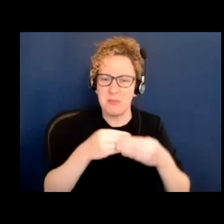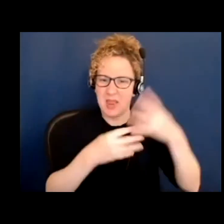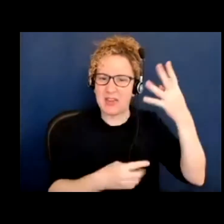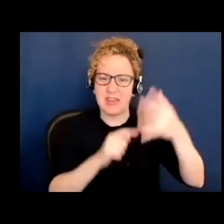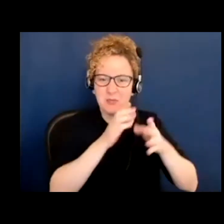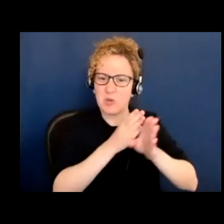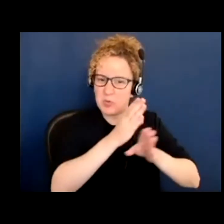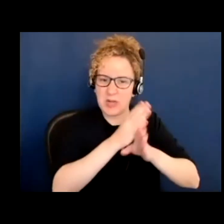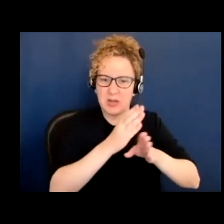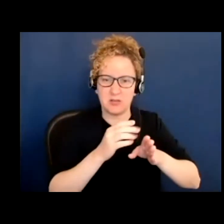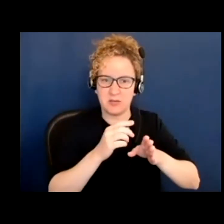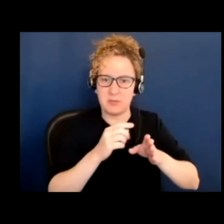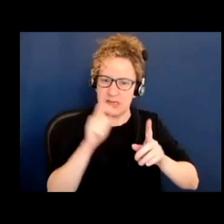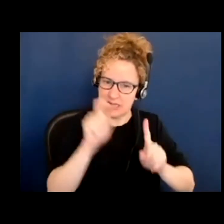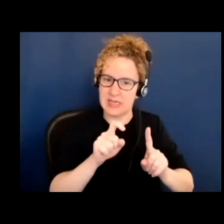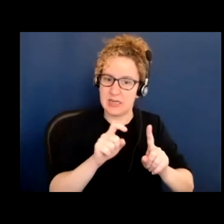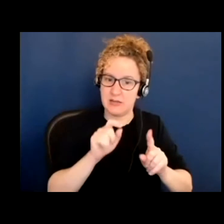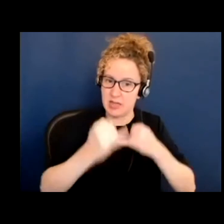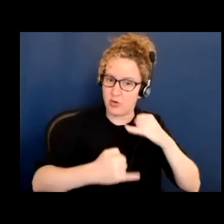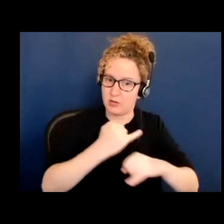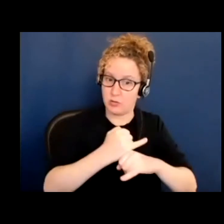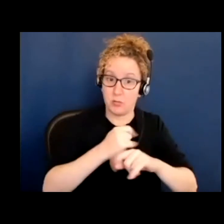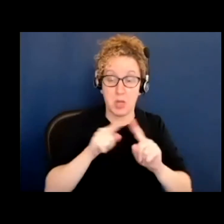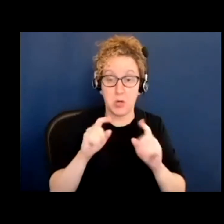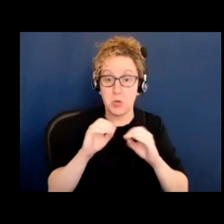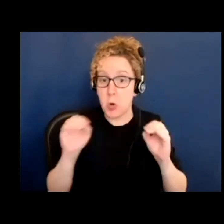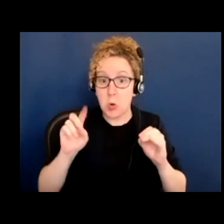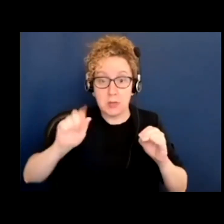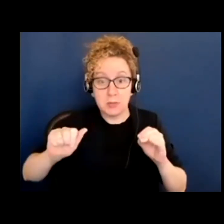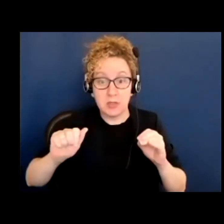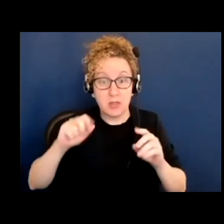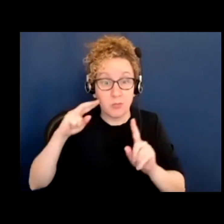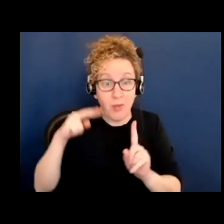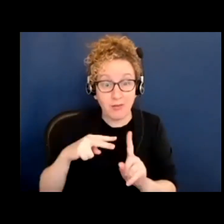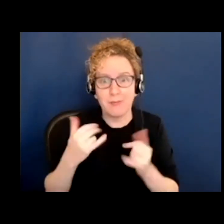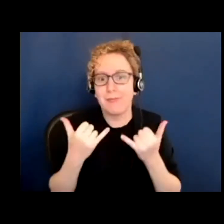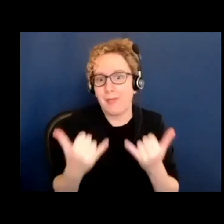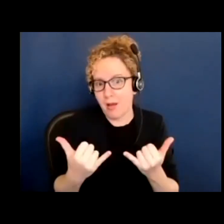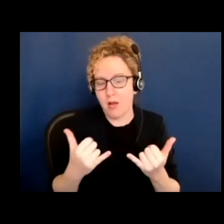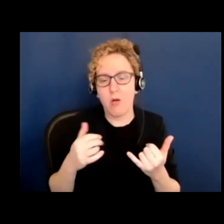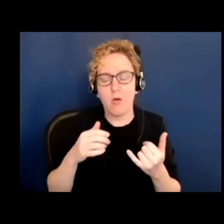We have had so much interest in the second virtual symposium with registrants and presenters